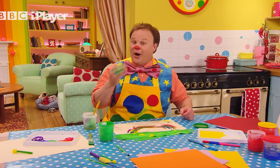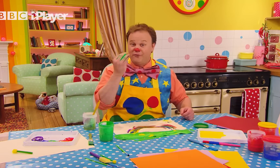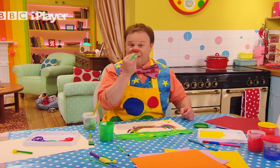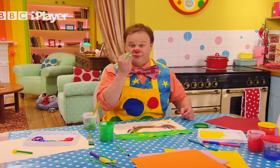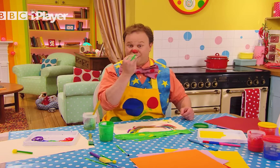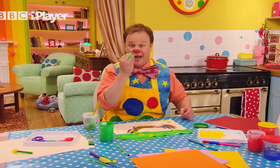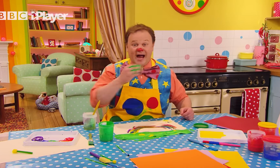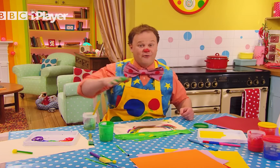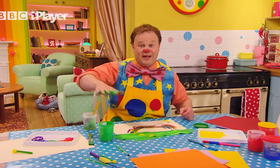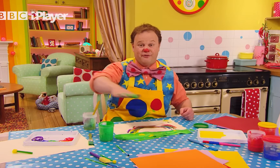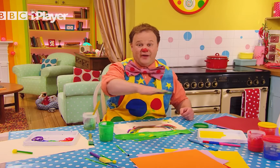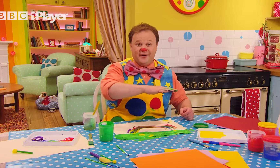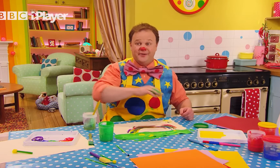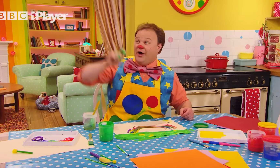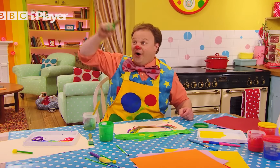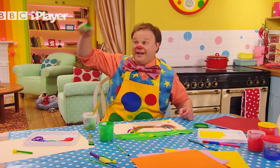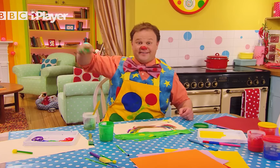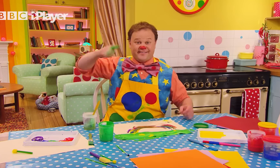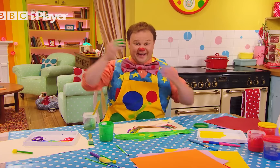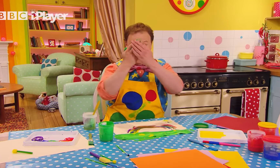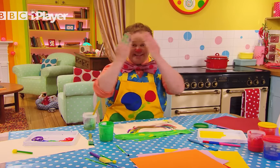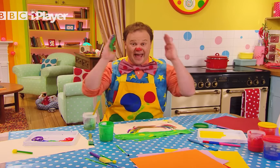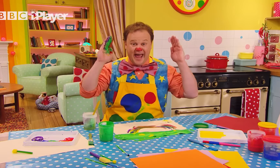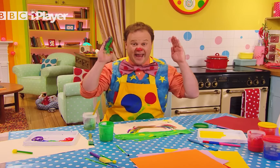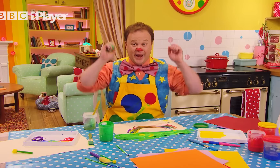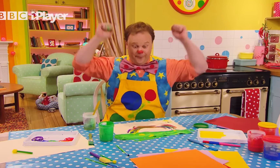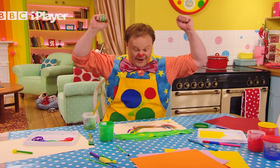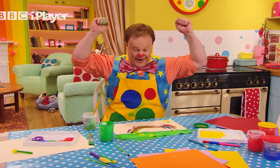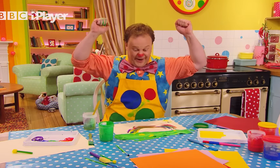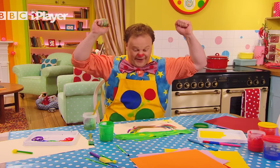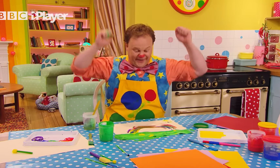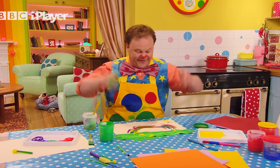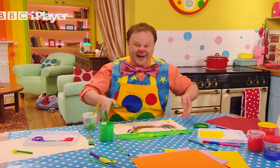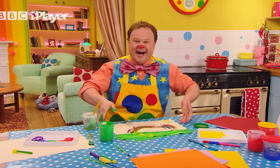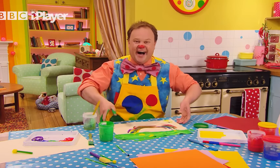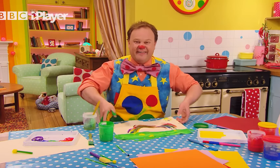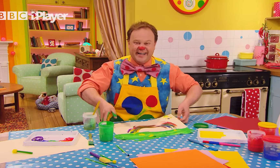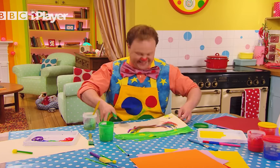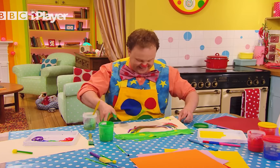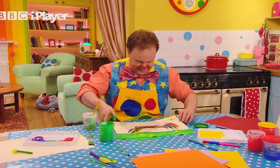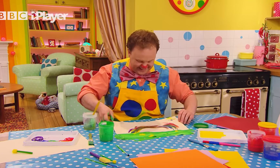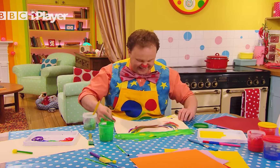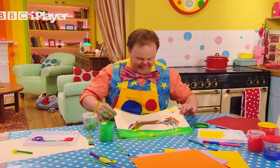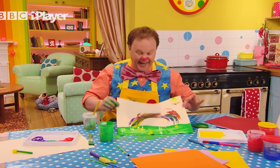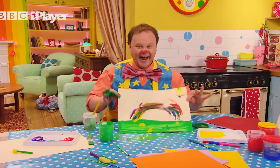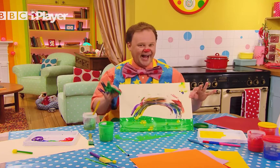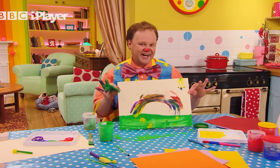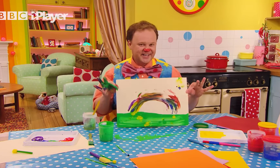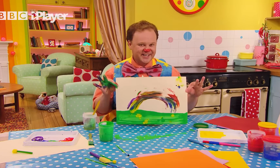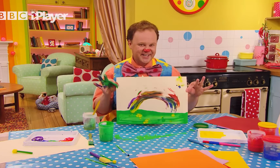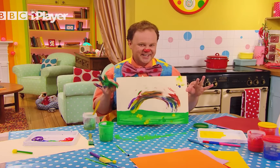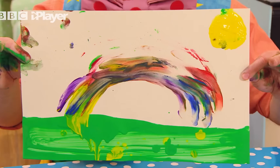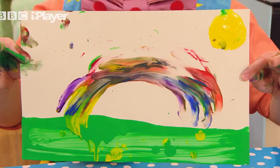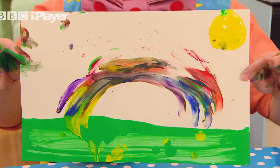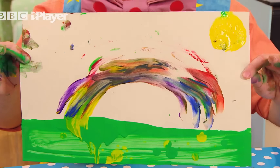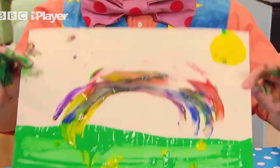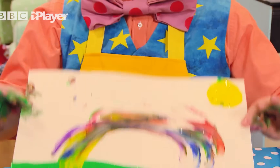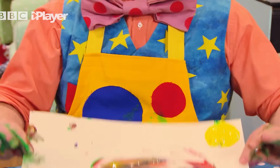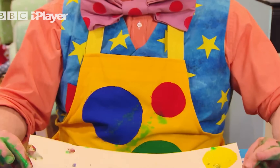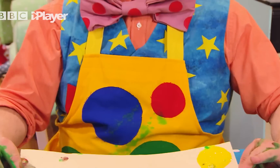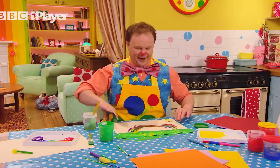over a flowery field on a sunny day you are very good at painting rainbows mr tumble